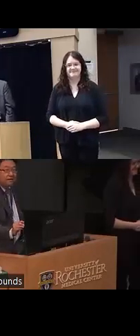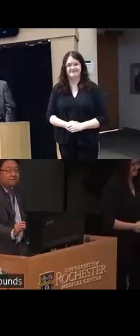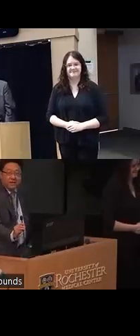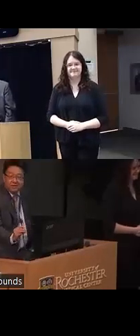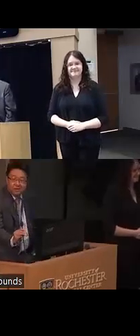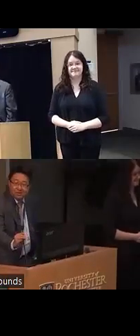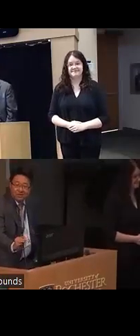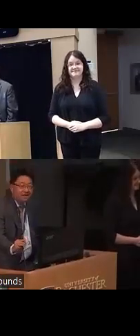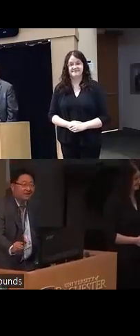can you hear me okay